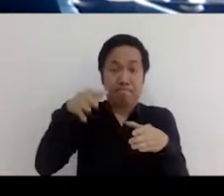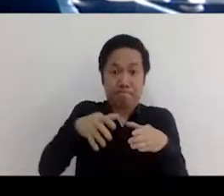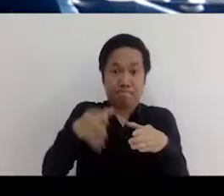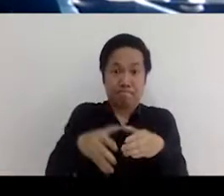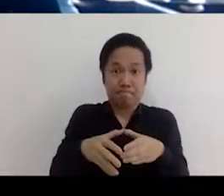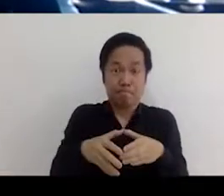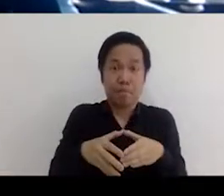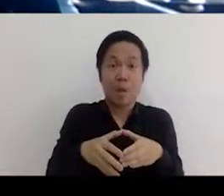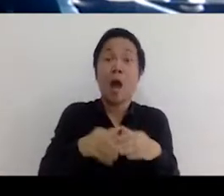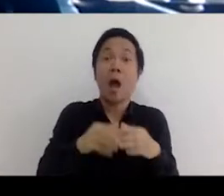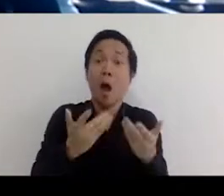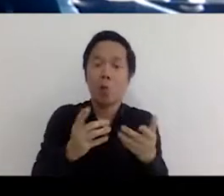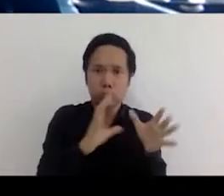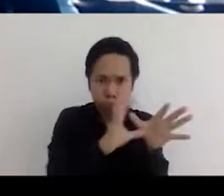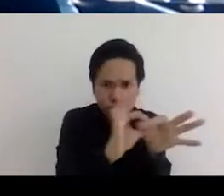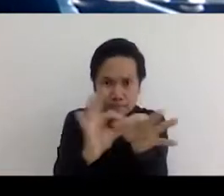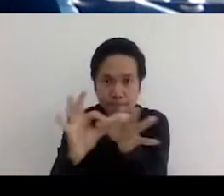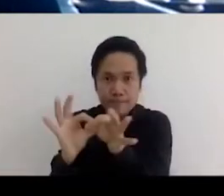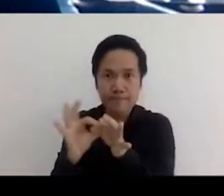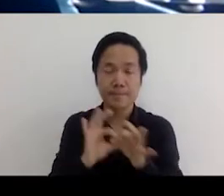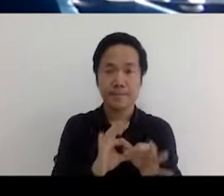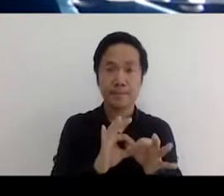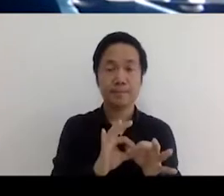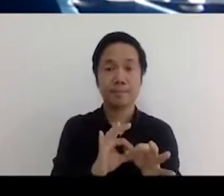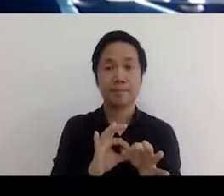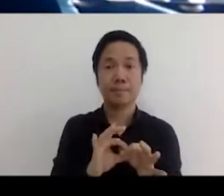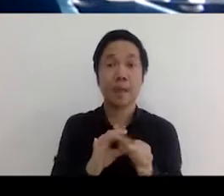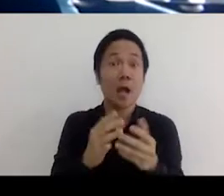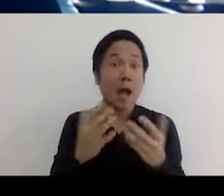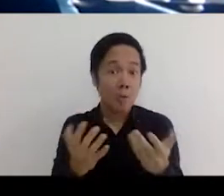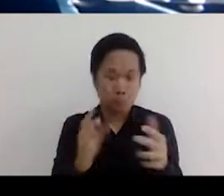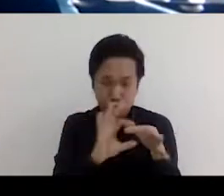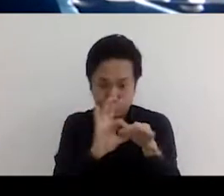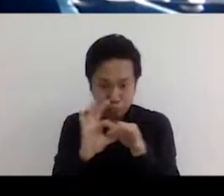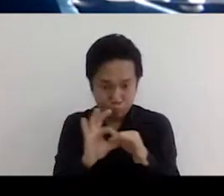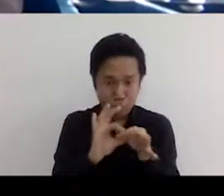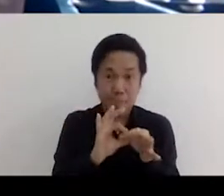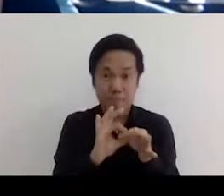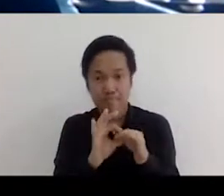or several objectives that have been defined.